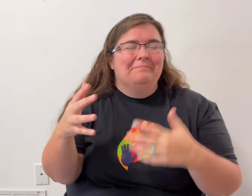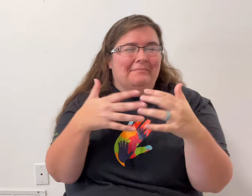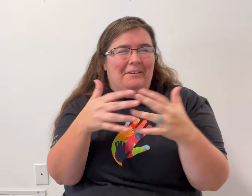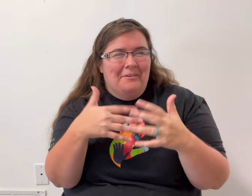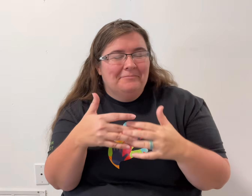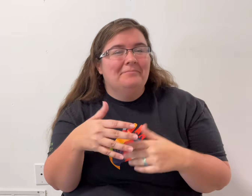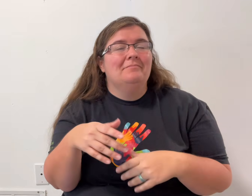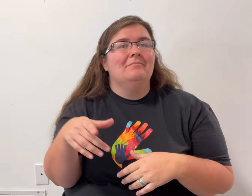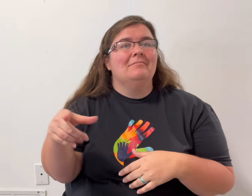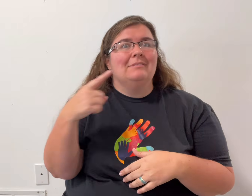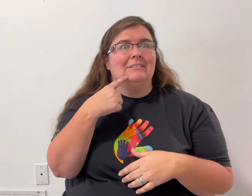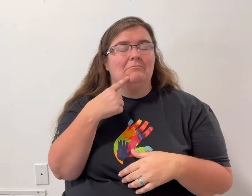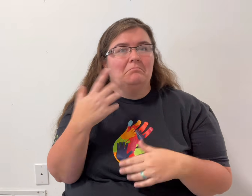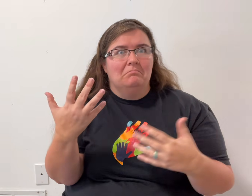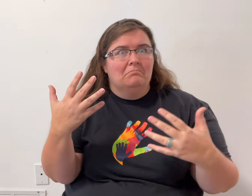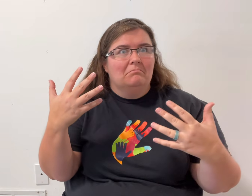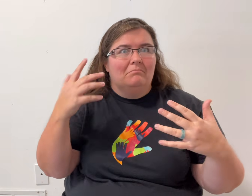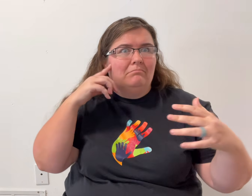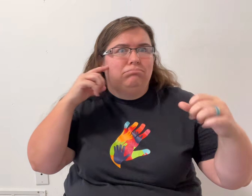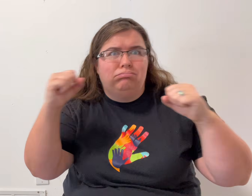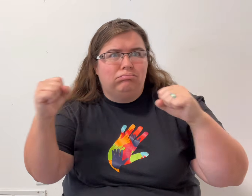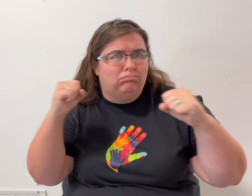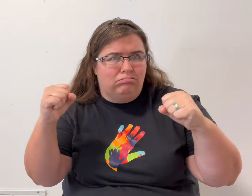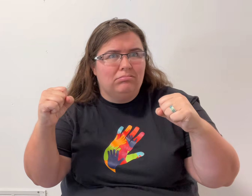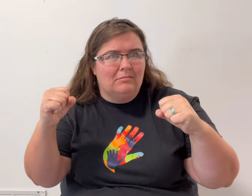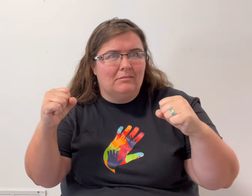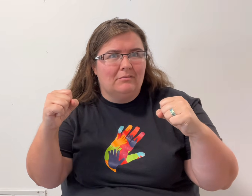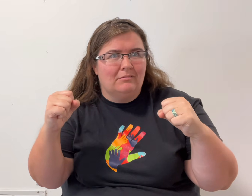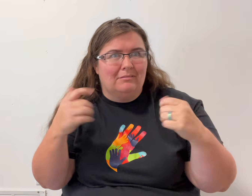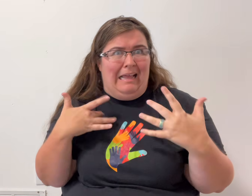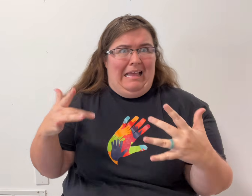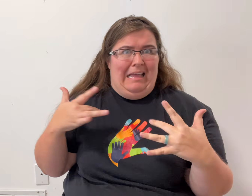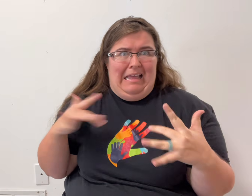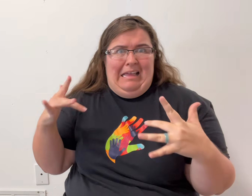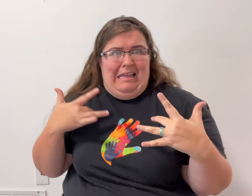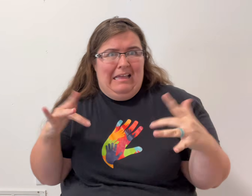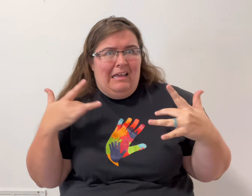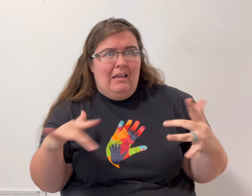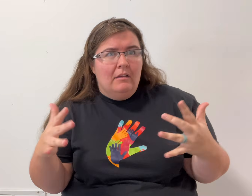Anyways, she says it's loud and he's sensitive / jumpy to it.